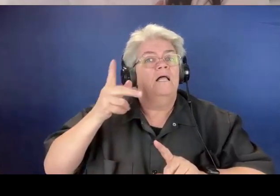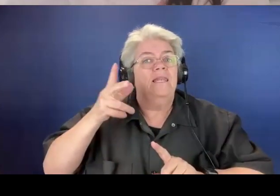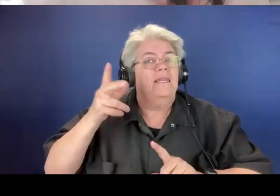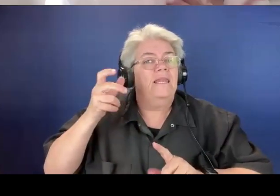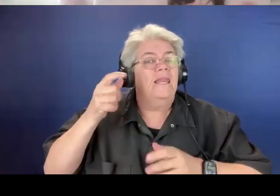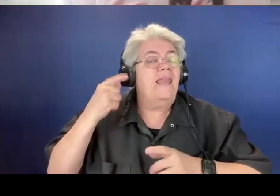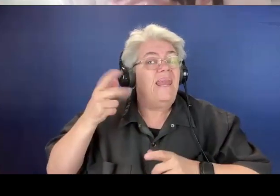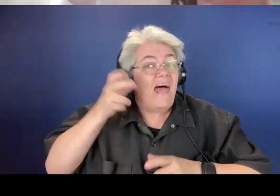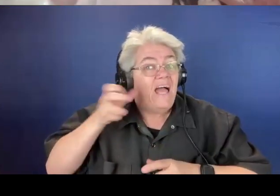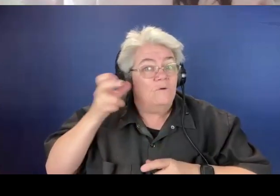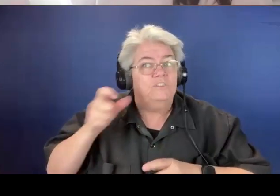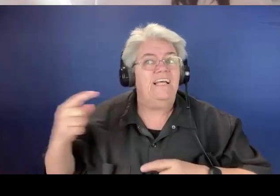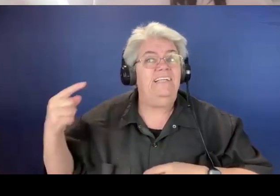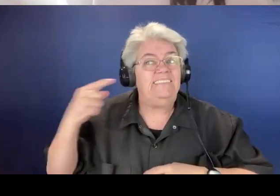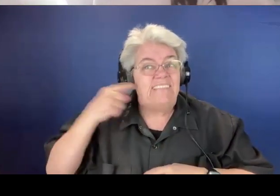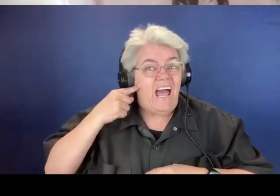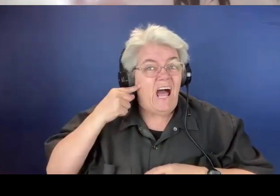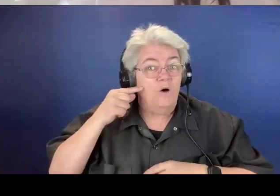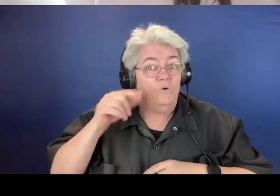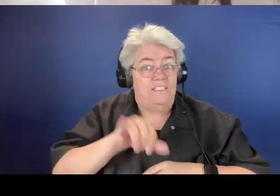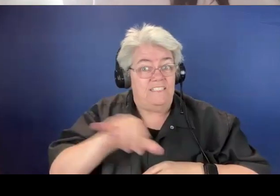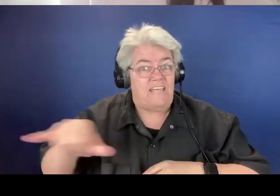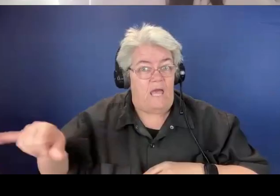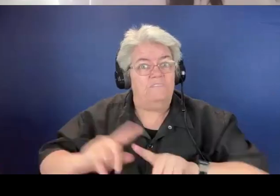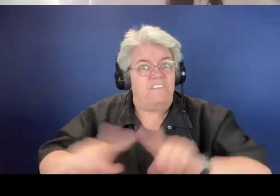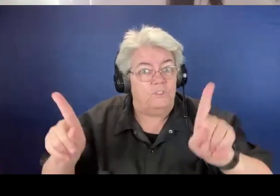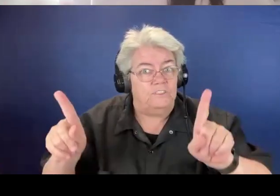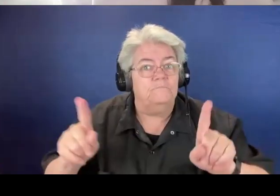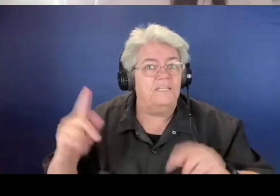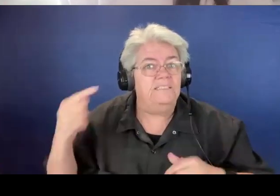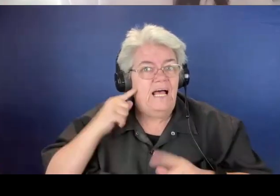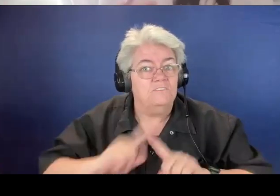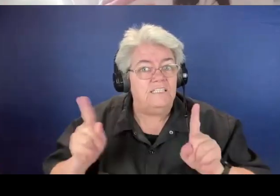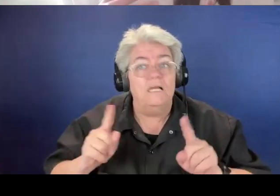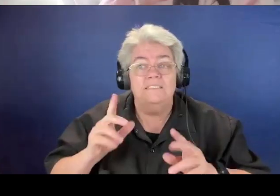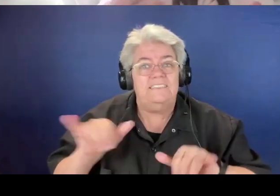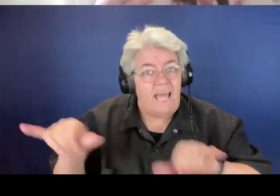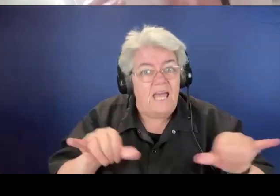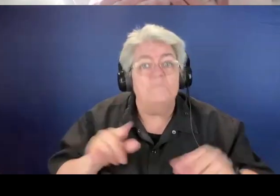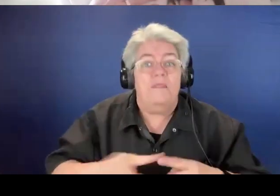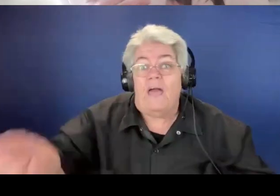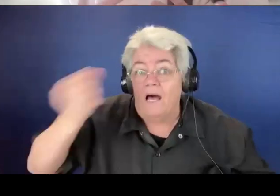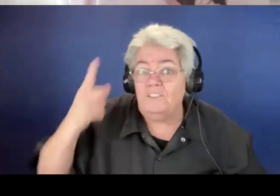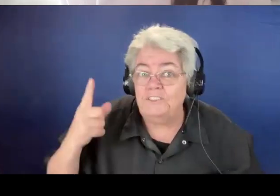But children as early as one to two word communicators exhibit differentiated use